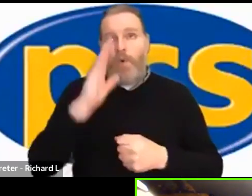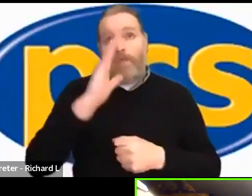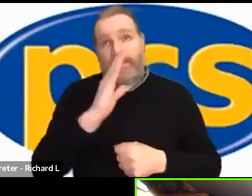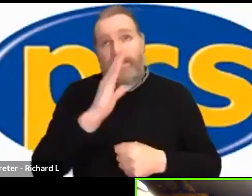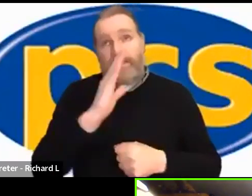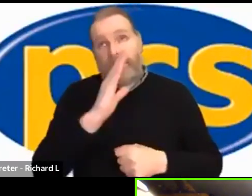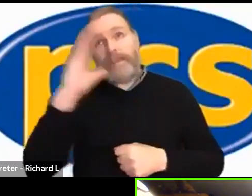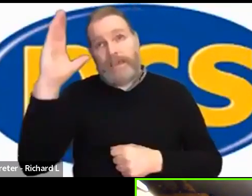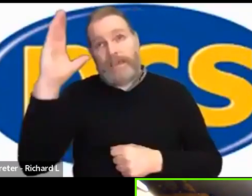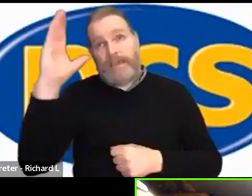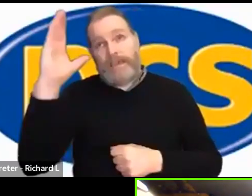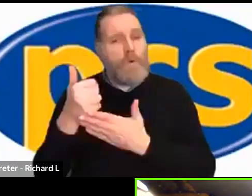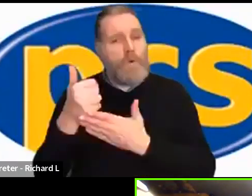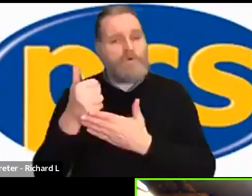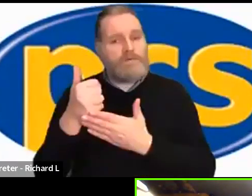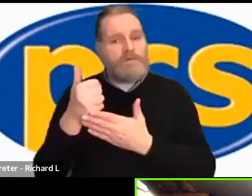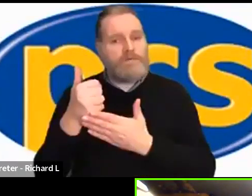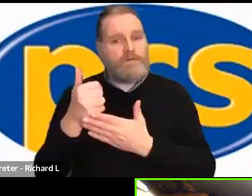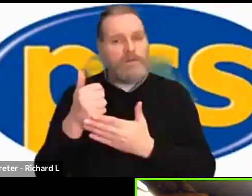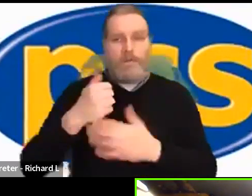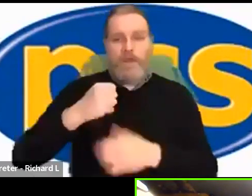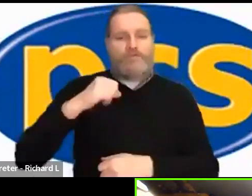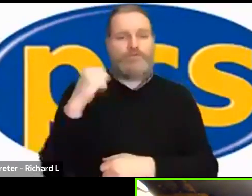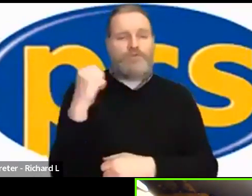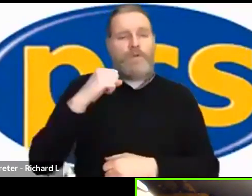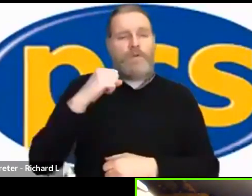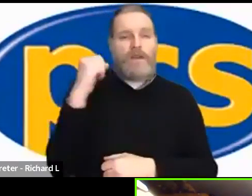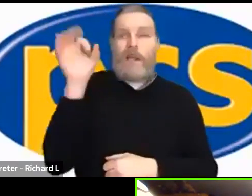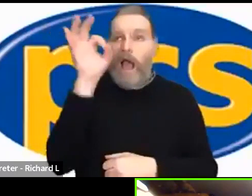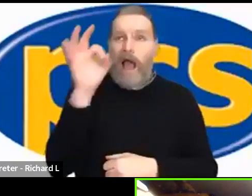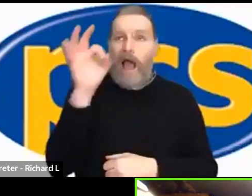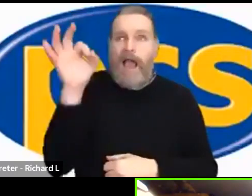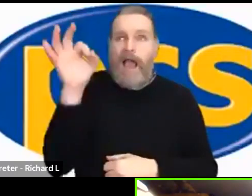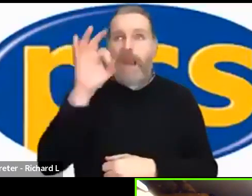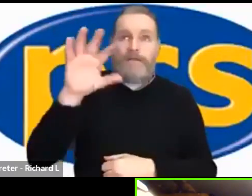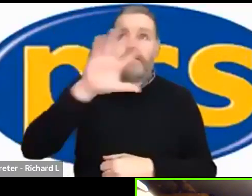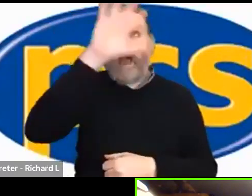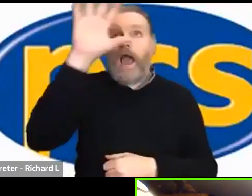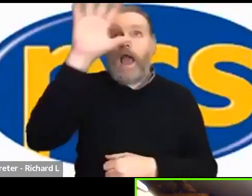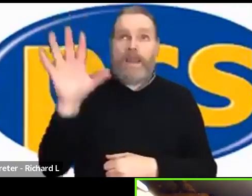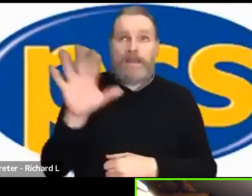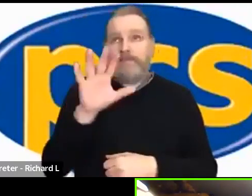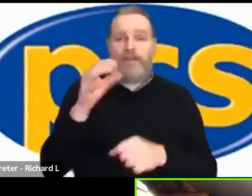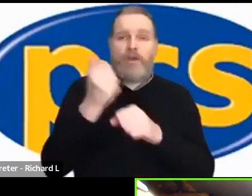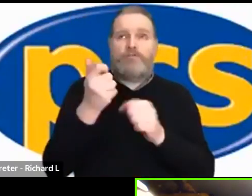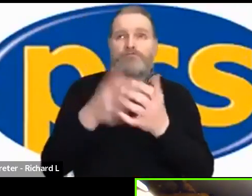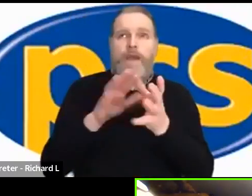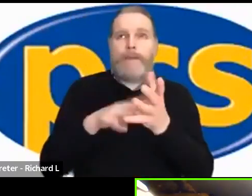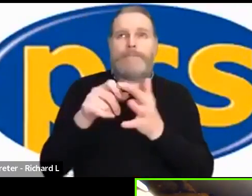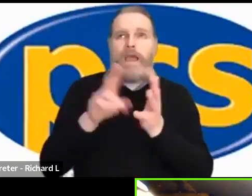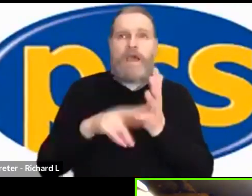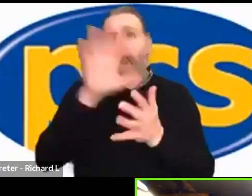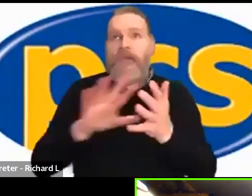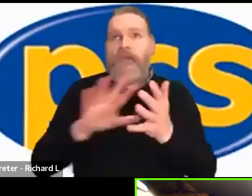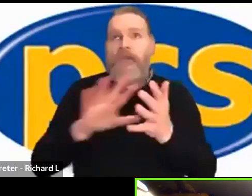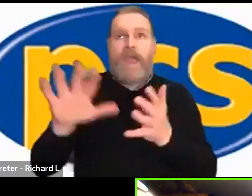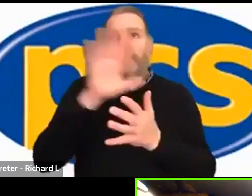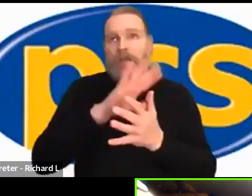Northeast Region. heast region from highlands, islands, and Grampian in Scotland Scotland. So thank you. Everybody who sent who sent those messages